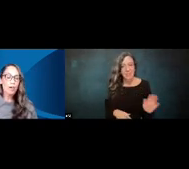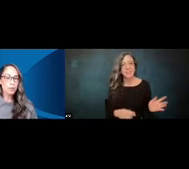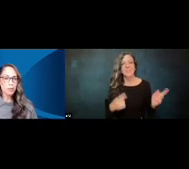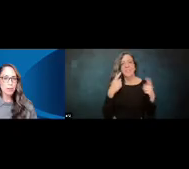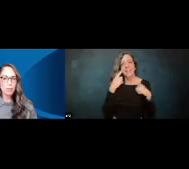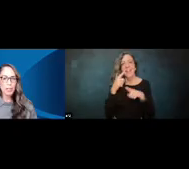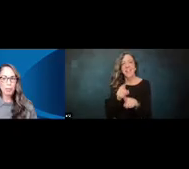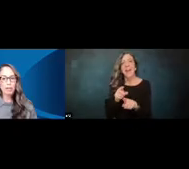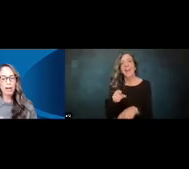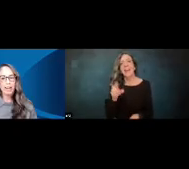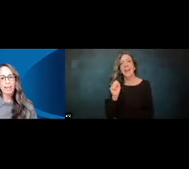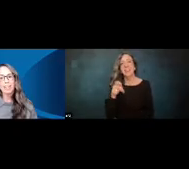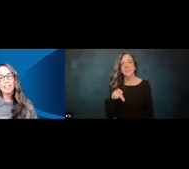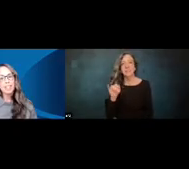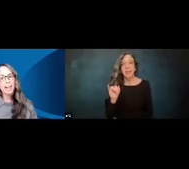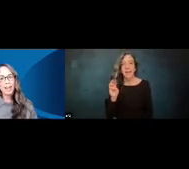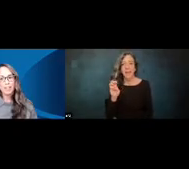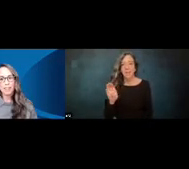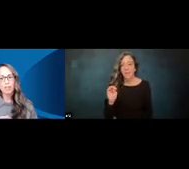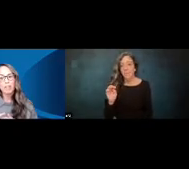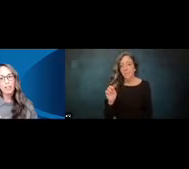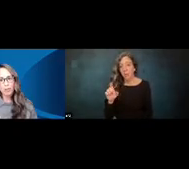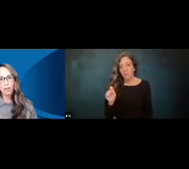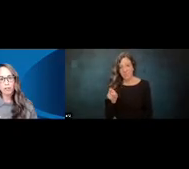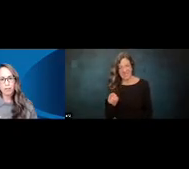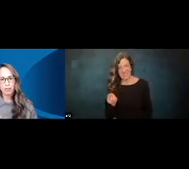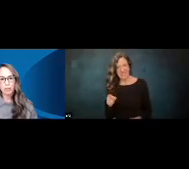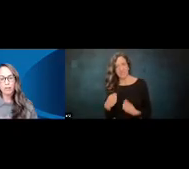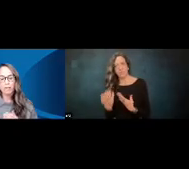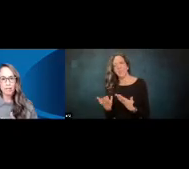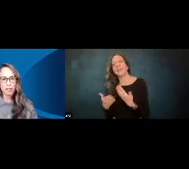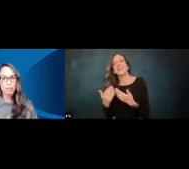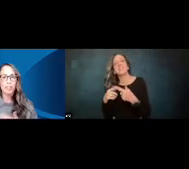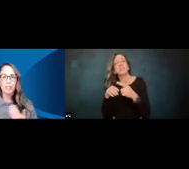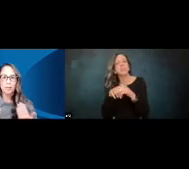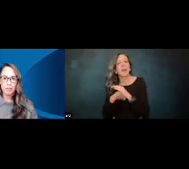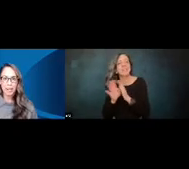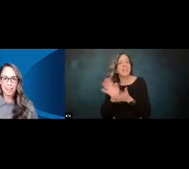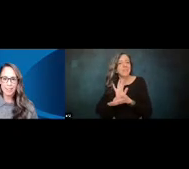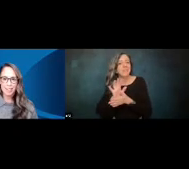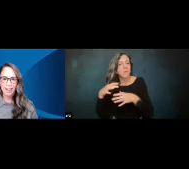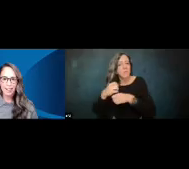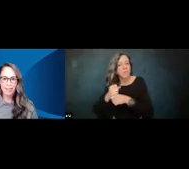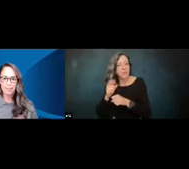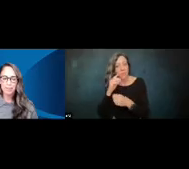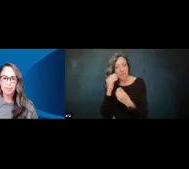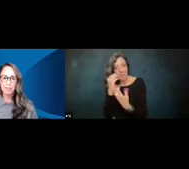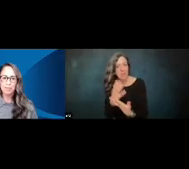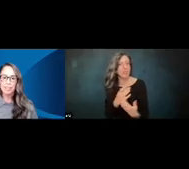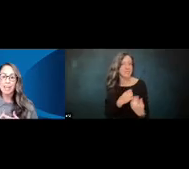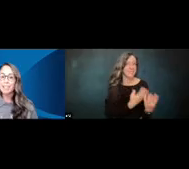web modules which provide an easy to access video overview of the information provided in the guide